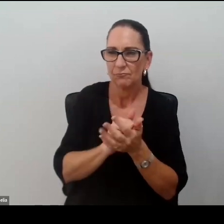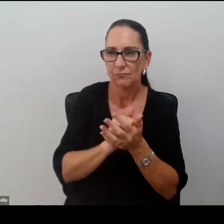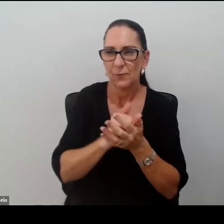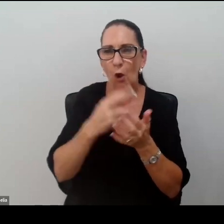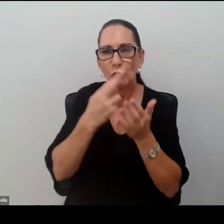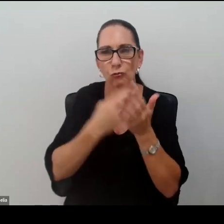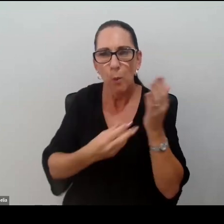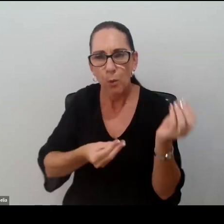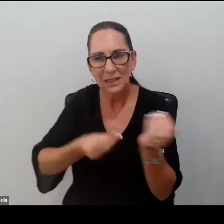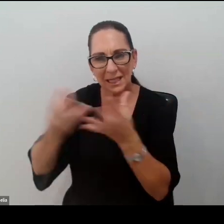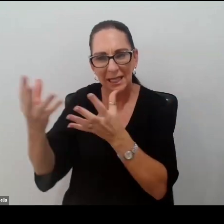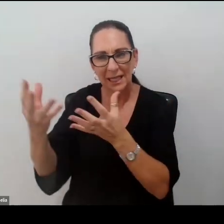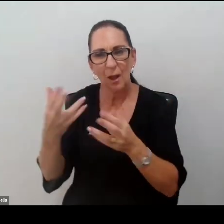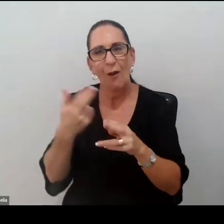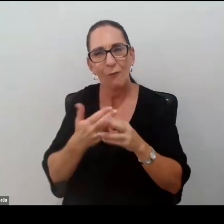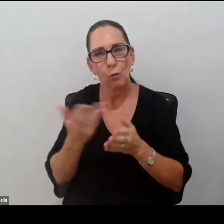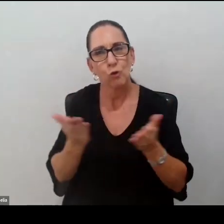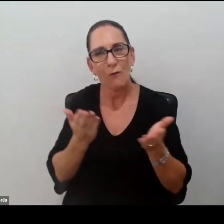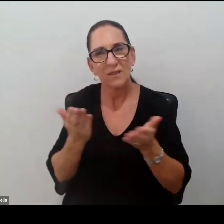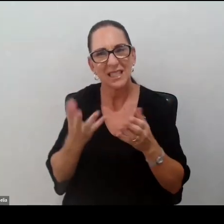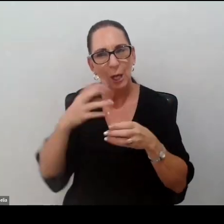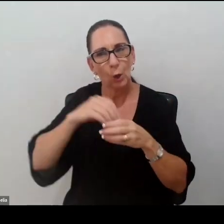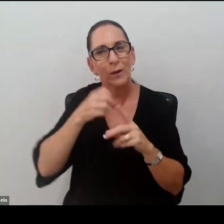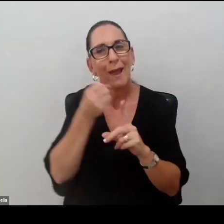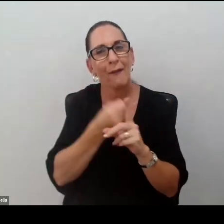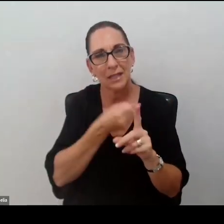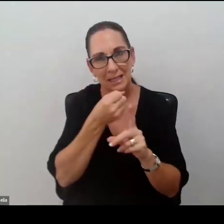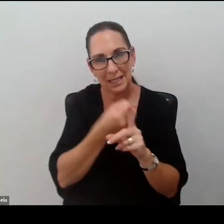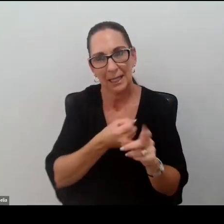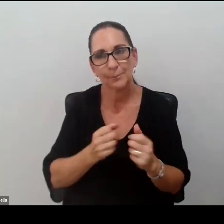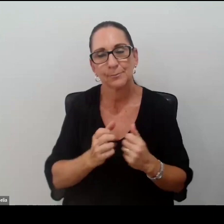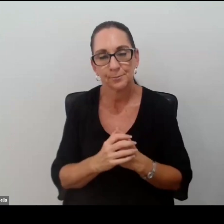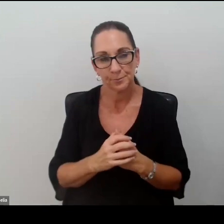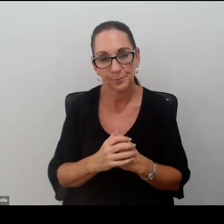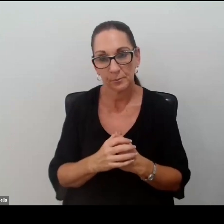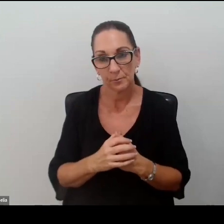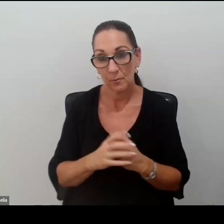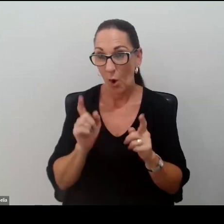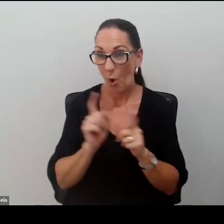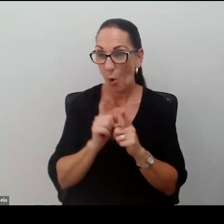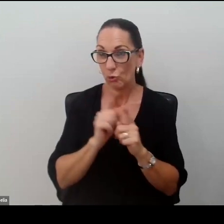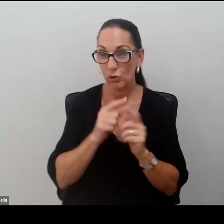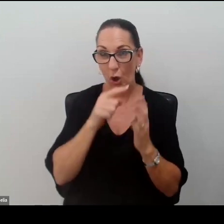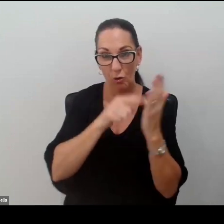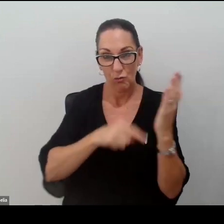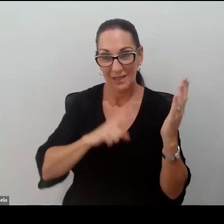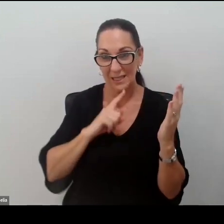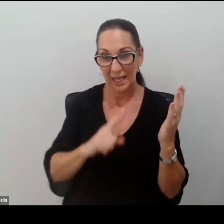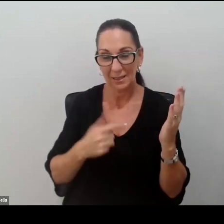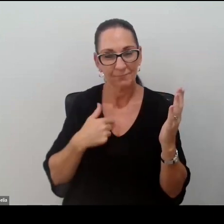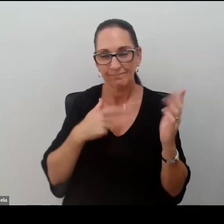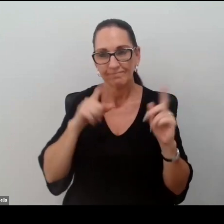supports and services, including advocacy.” It also said, “…we were unable to find any